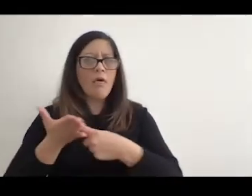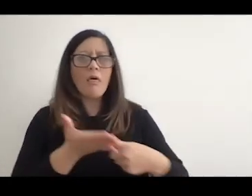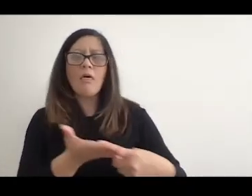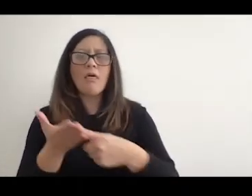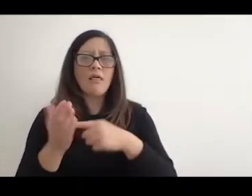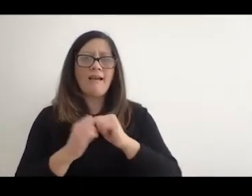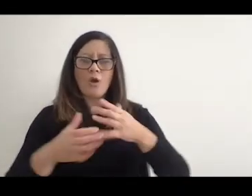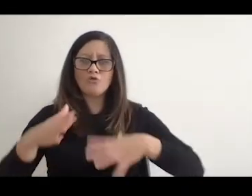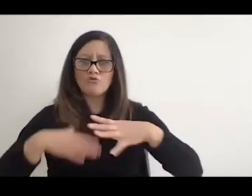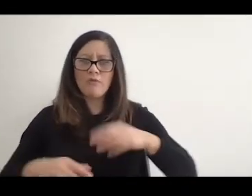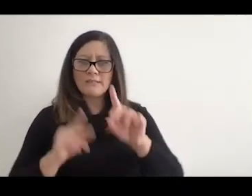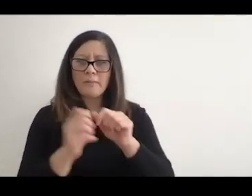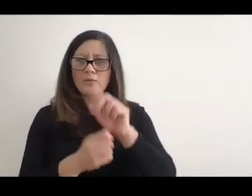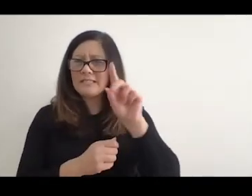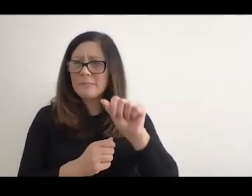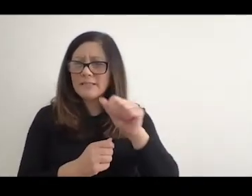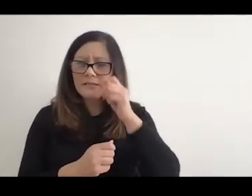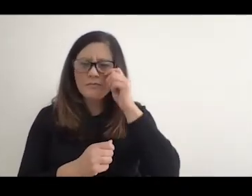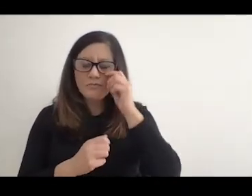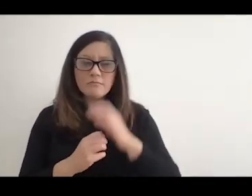dressing with disabilities. But I think.